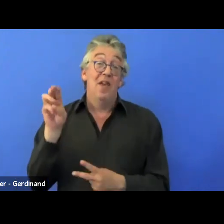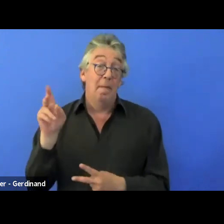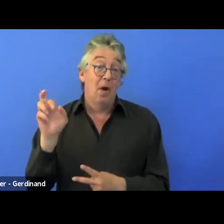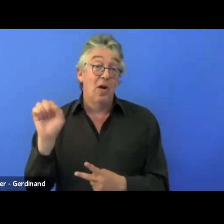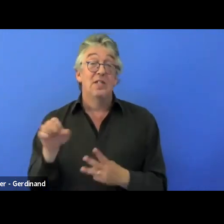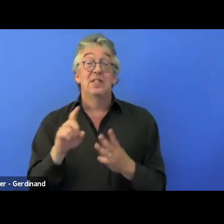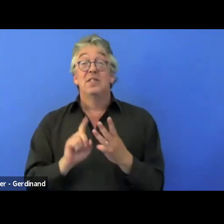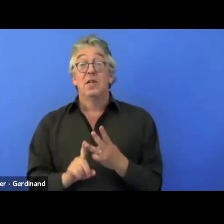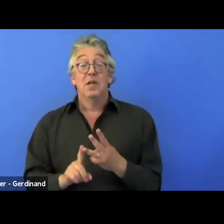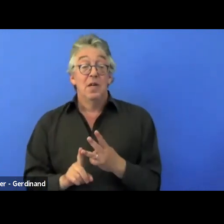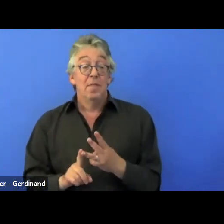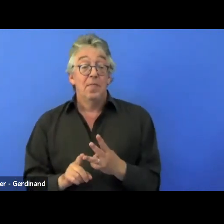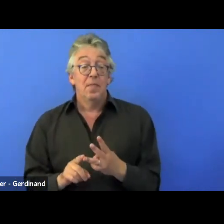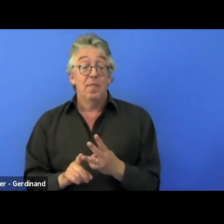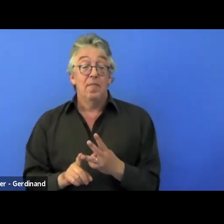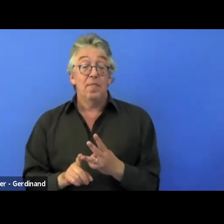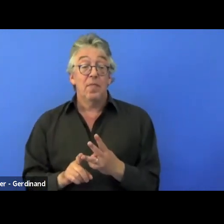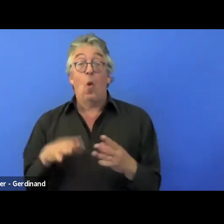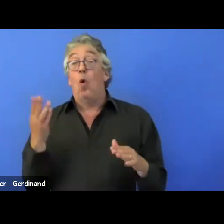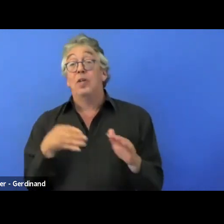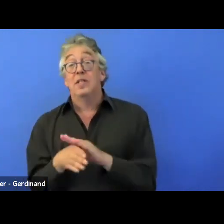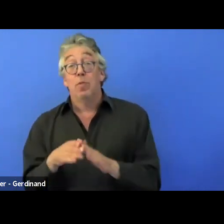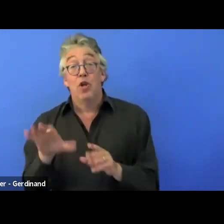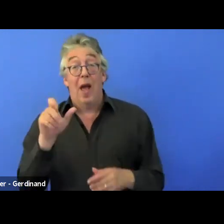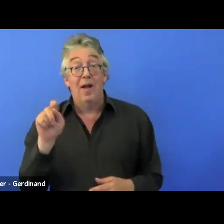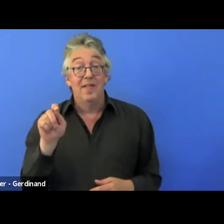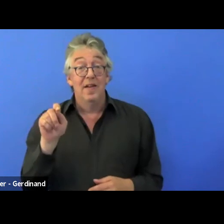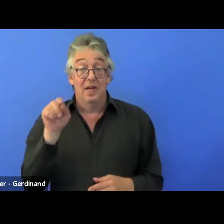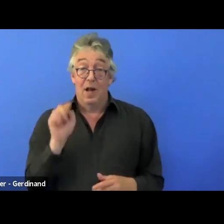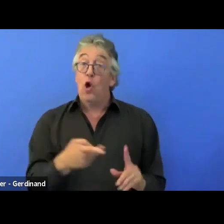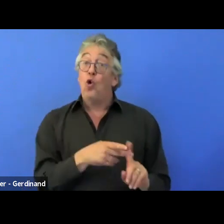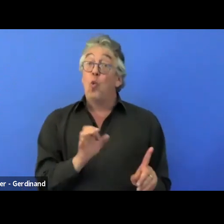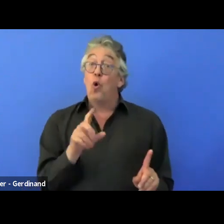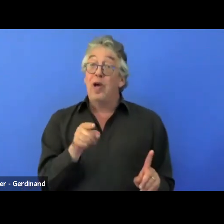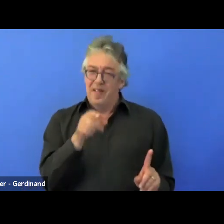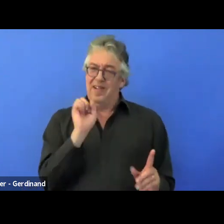you can also find important parts related to standardisation.